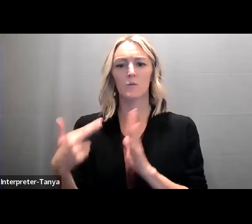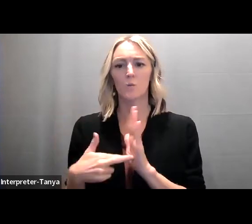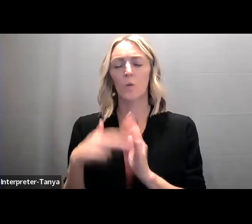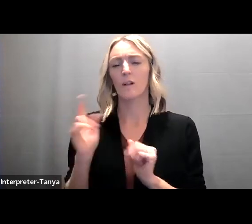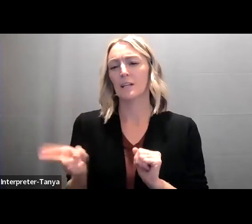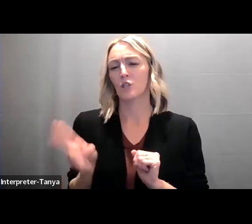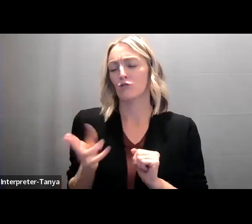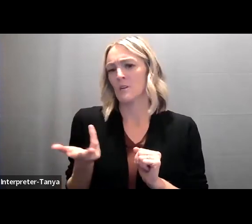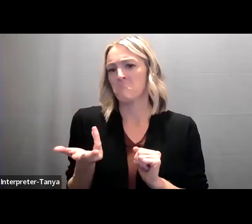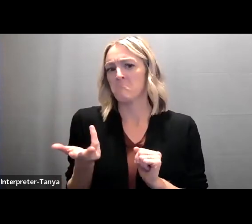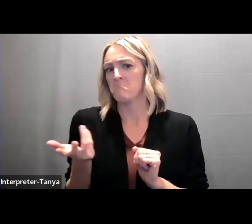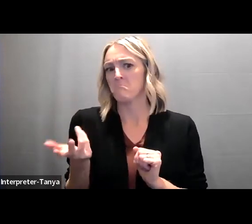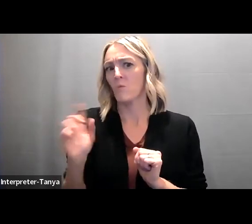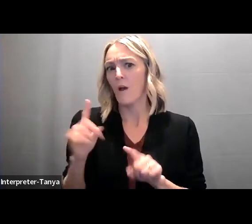Why why are we doing this?